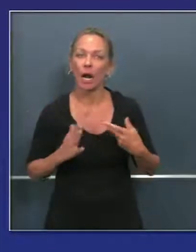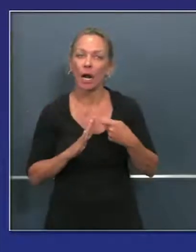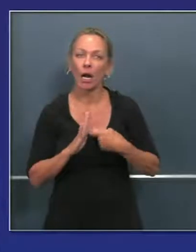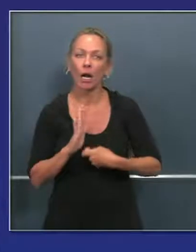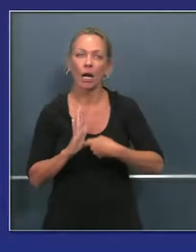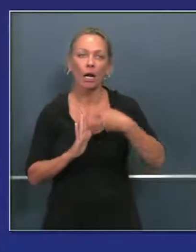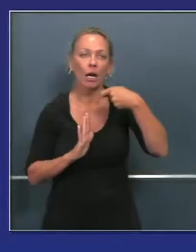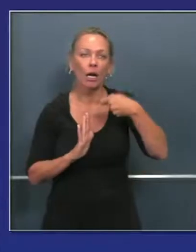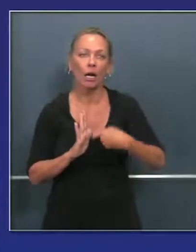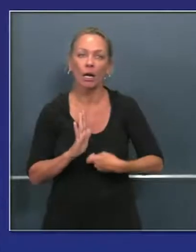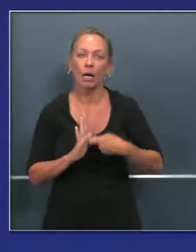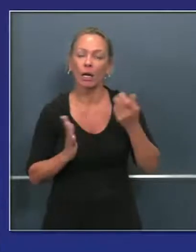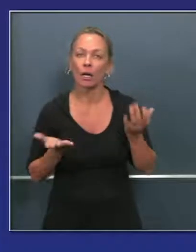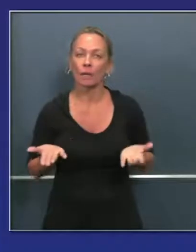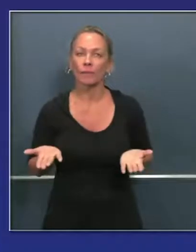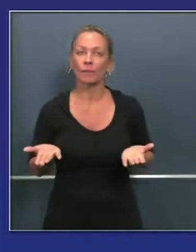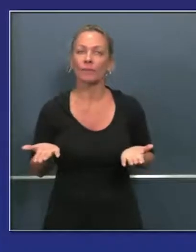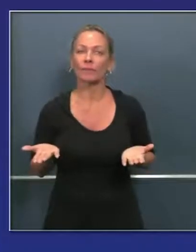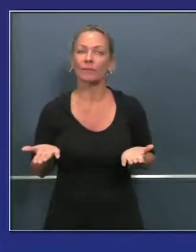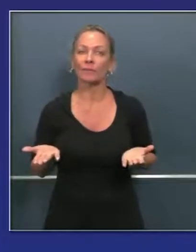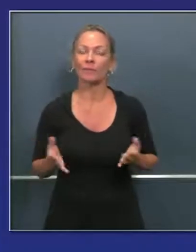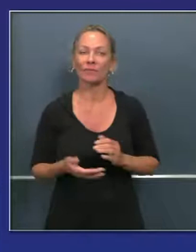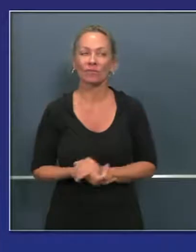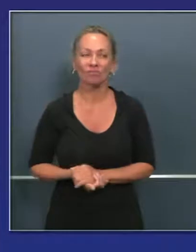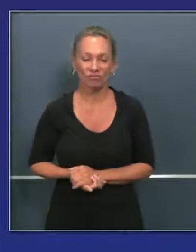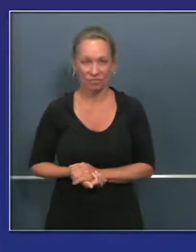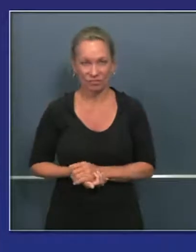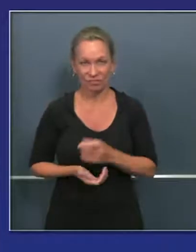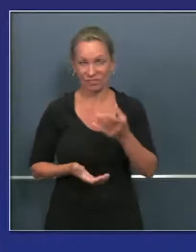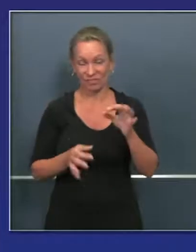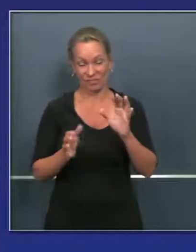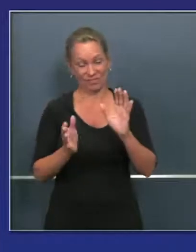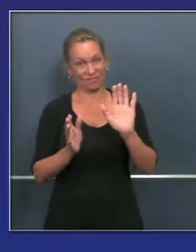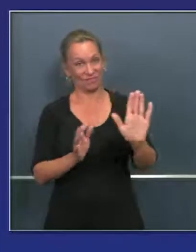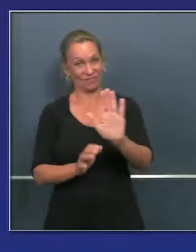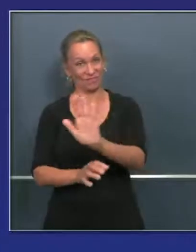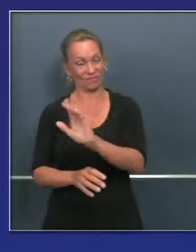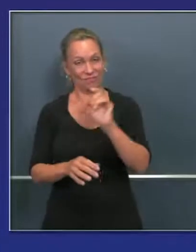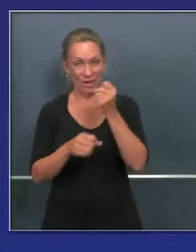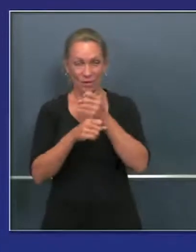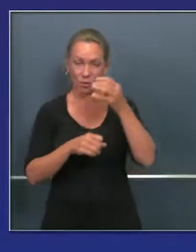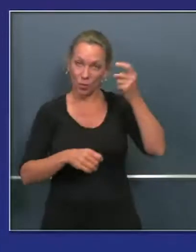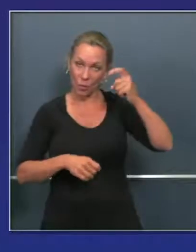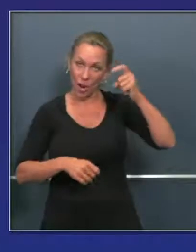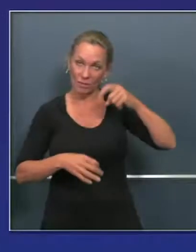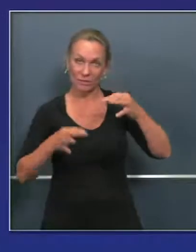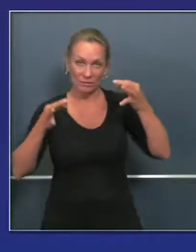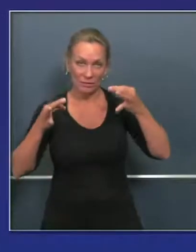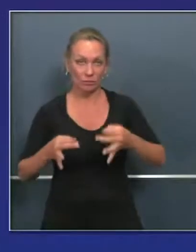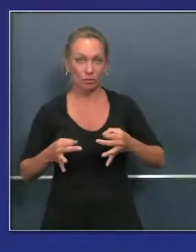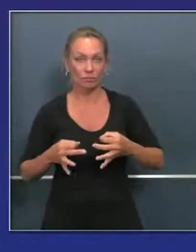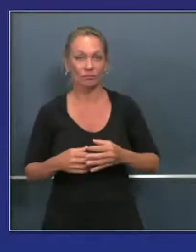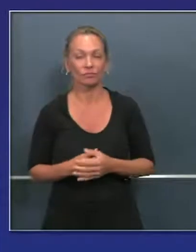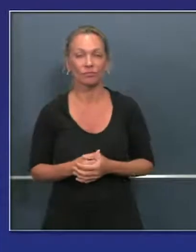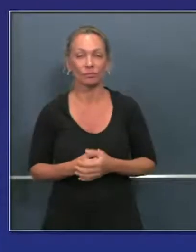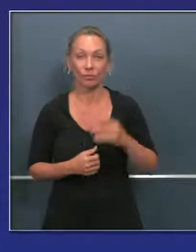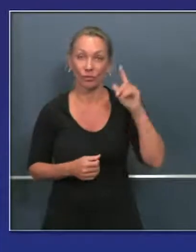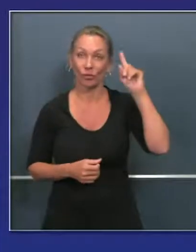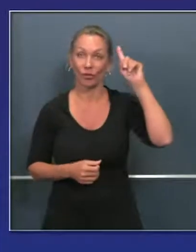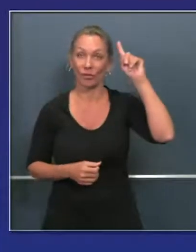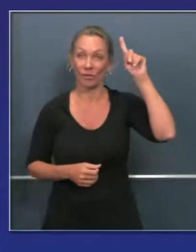level and the state level just important point dr. Ghali is making and you've heard this all